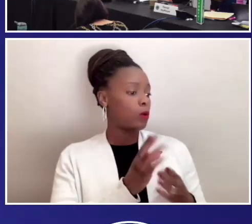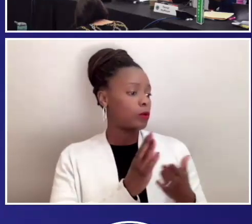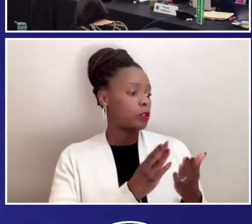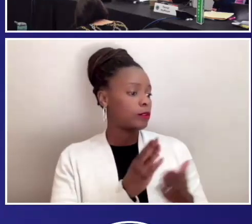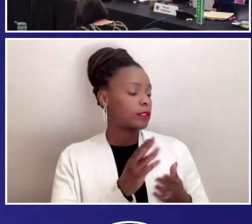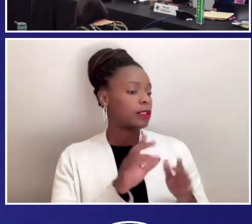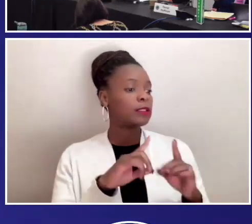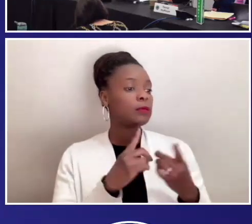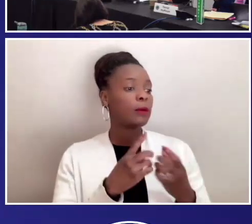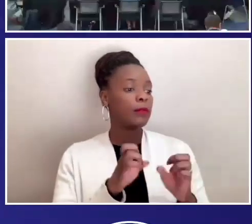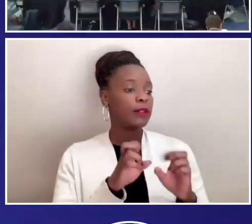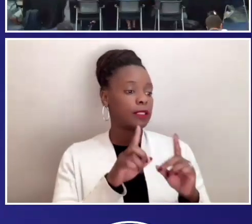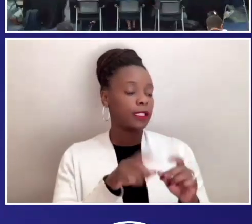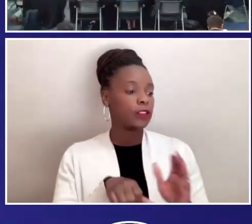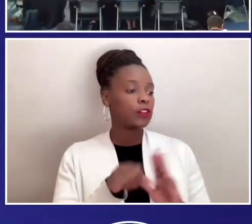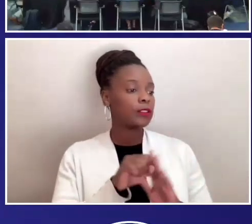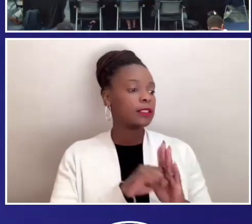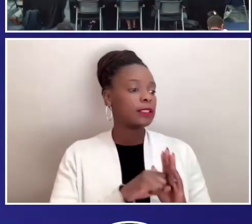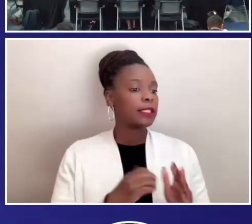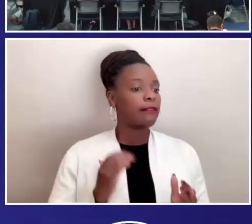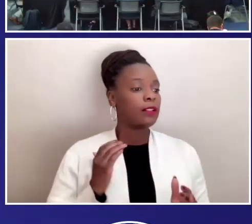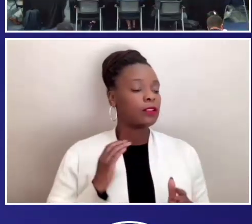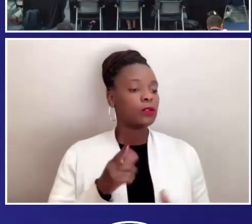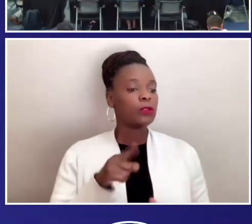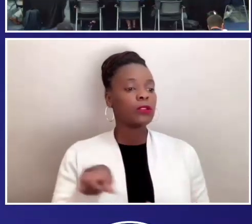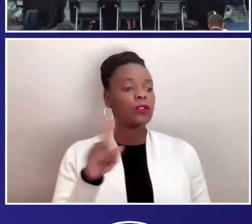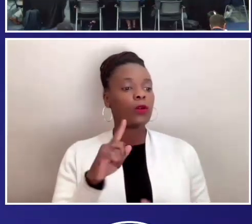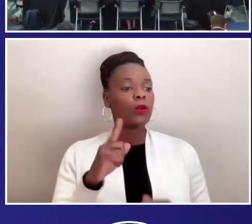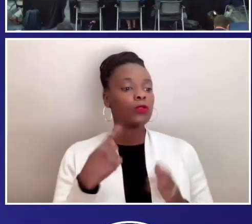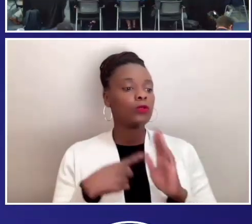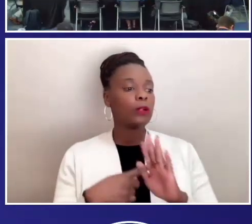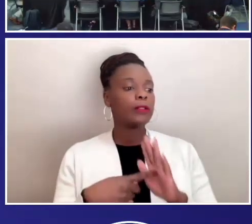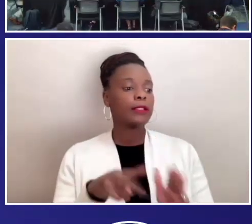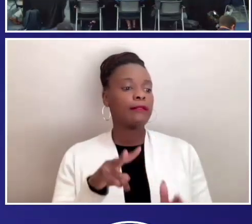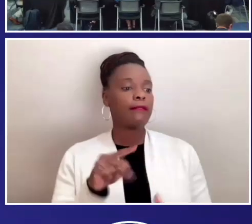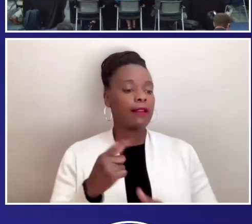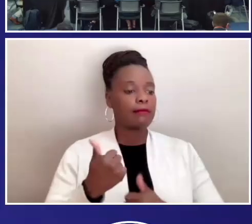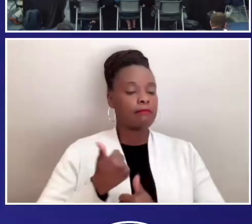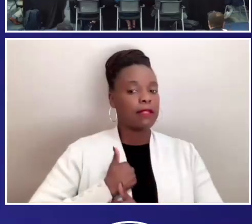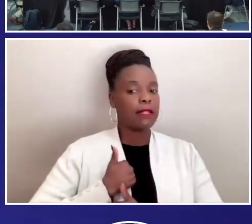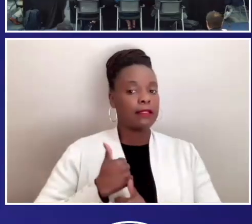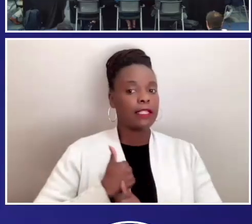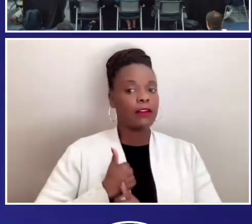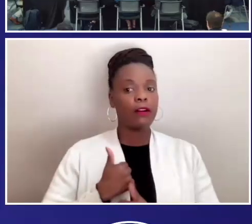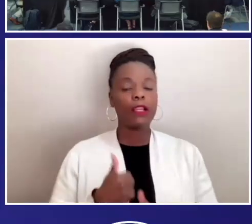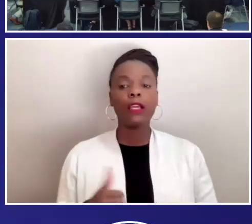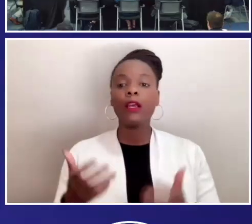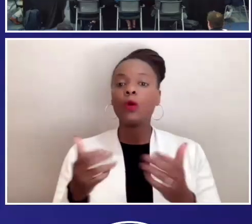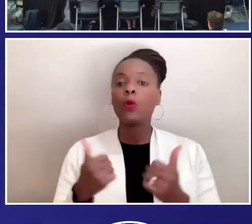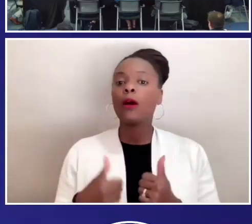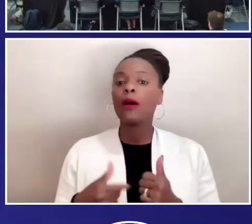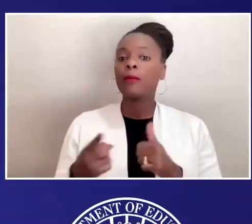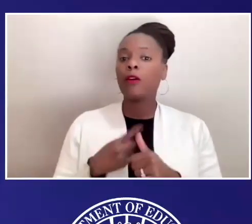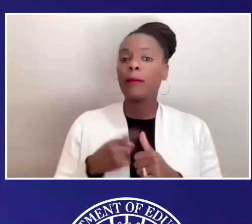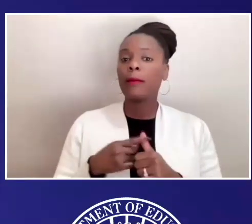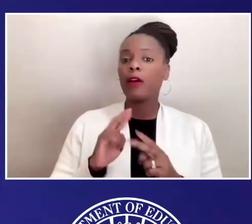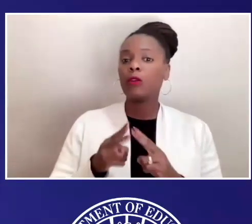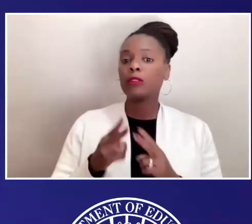state officials, and those representing veterans and military. Do you want the primary and the alternate? Yes, please.